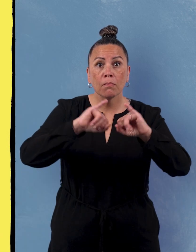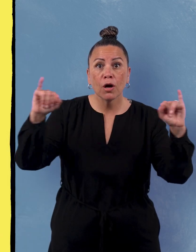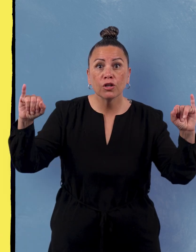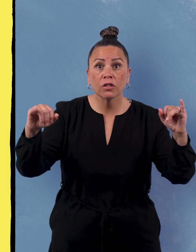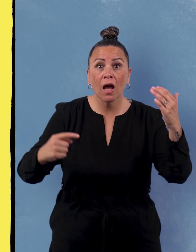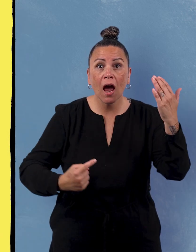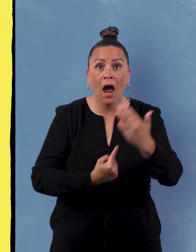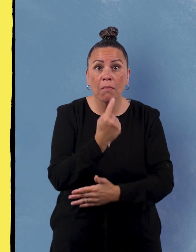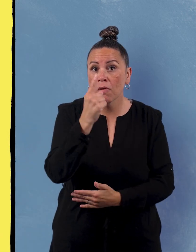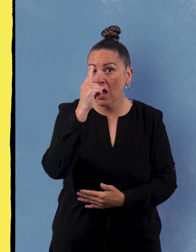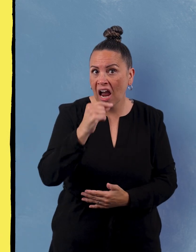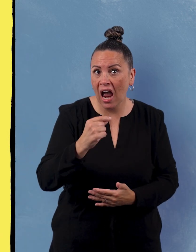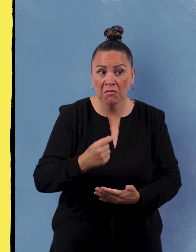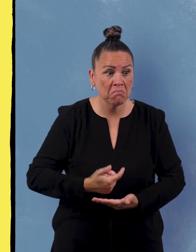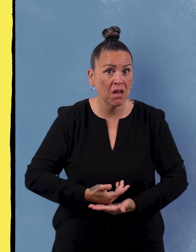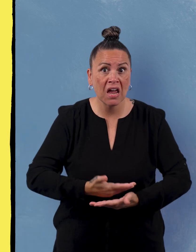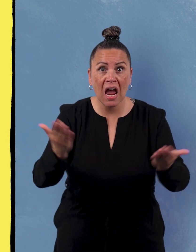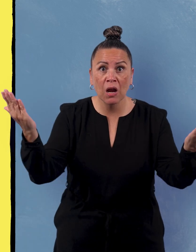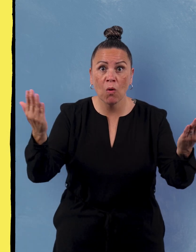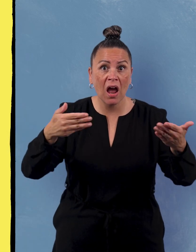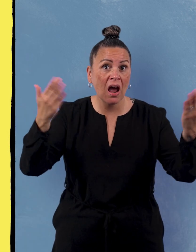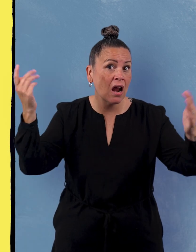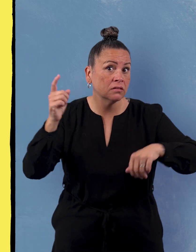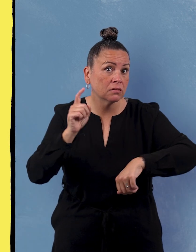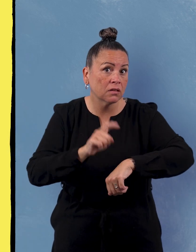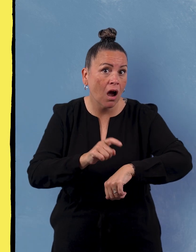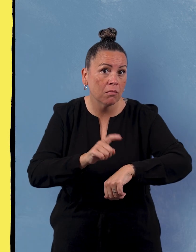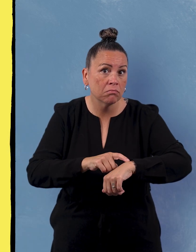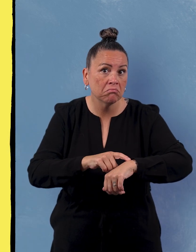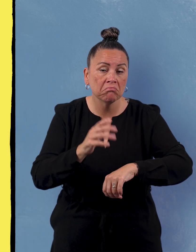Emergencies can happen anywhere, anytime.